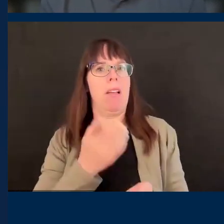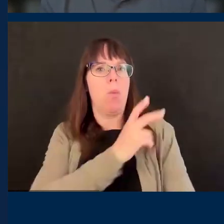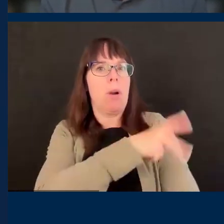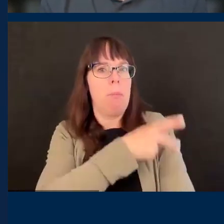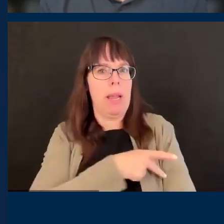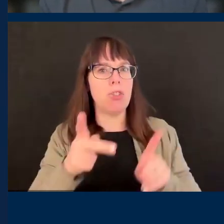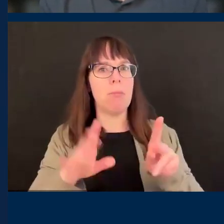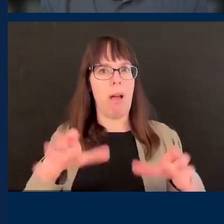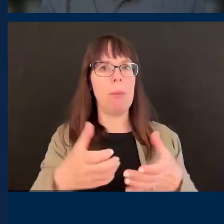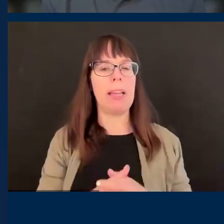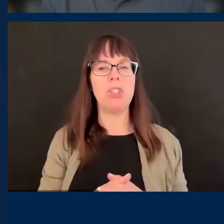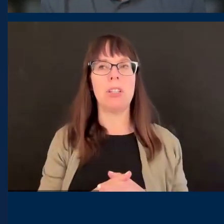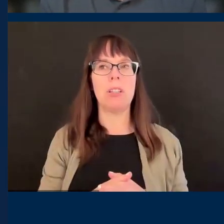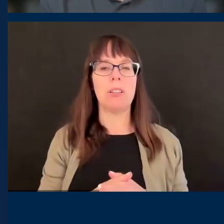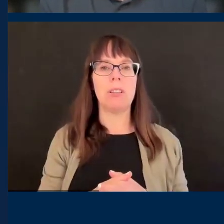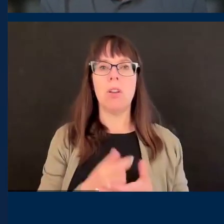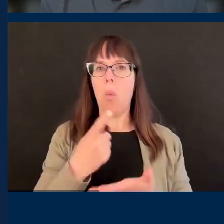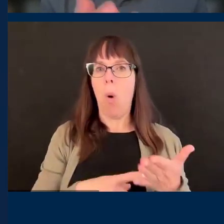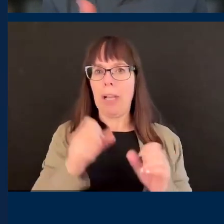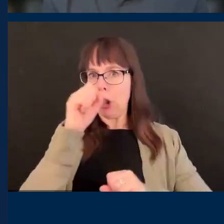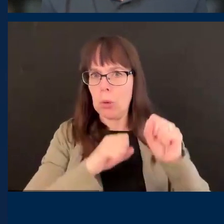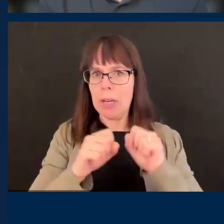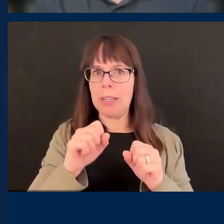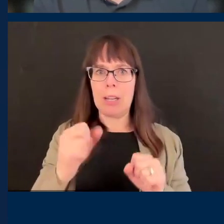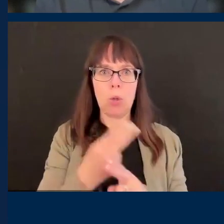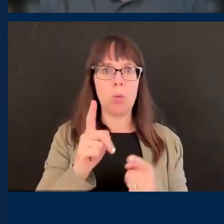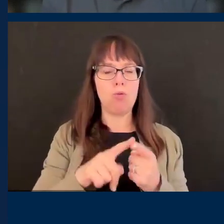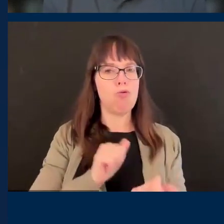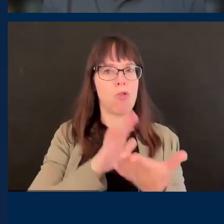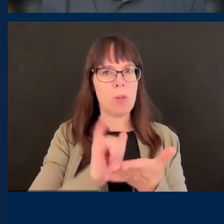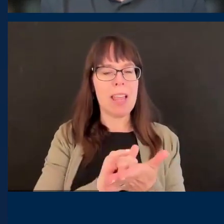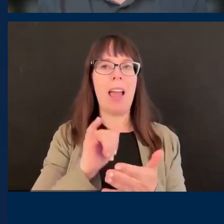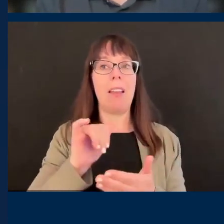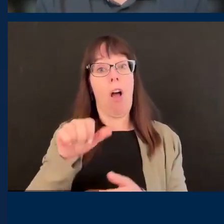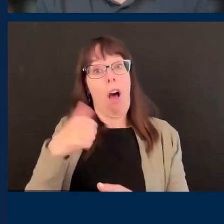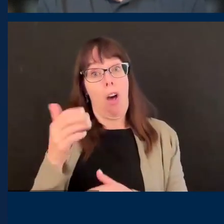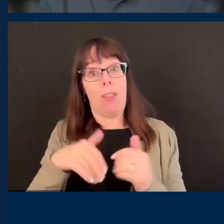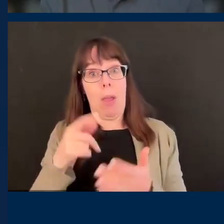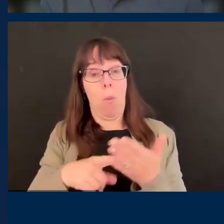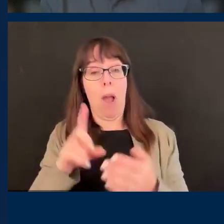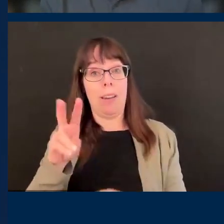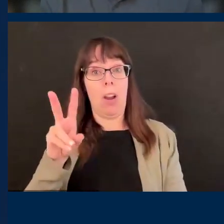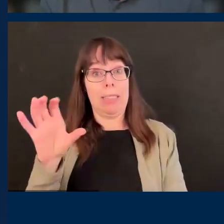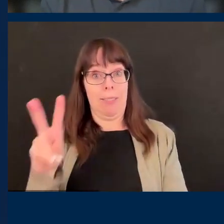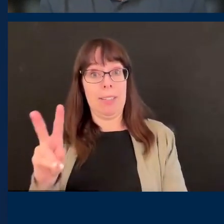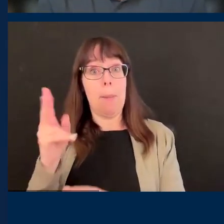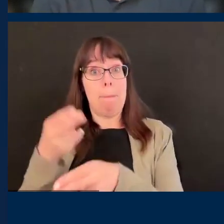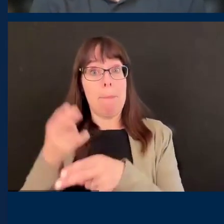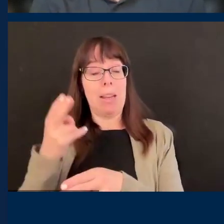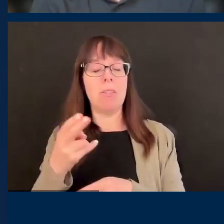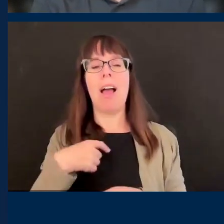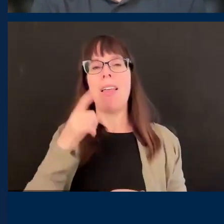So are there strategies to address that? In addition to what Dr. Vogler mentioned, I do believe we have several strategies that could be easily adopting.